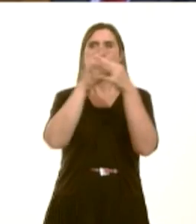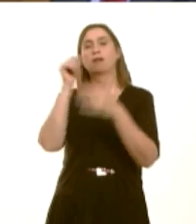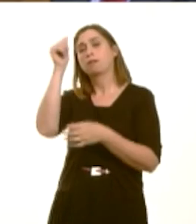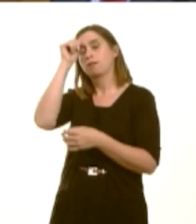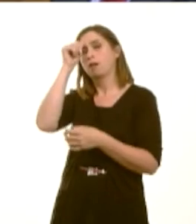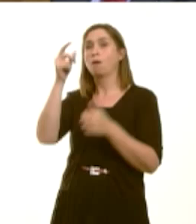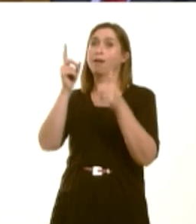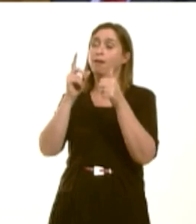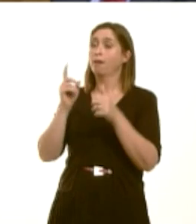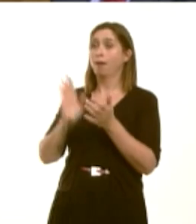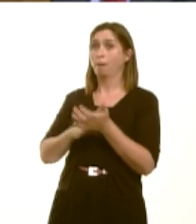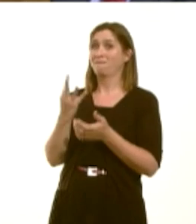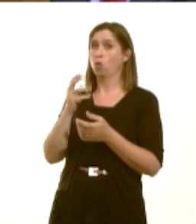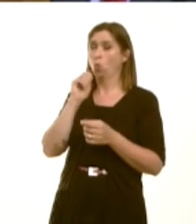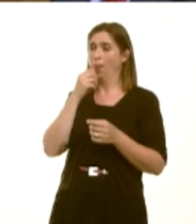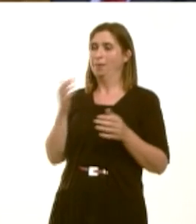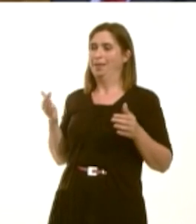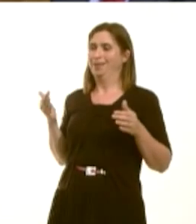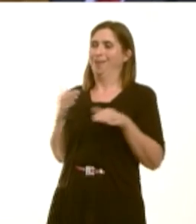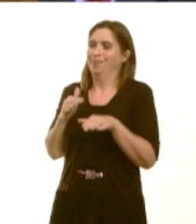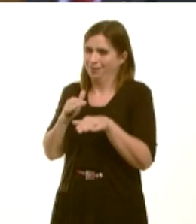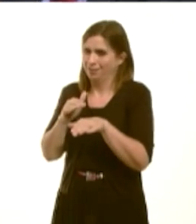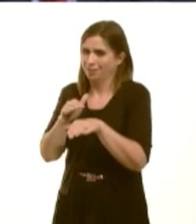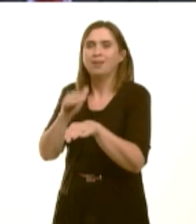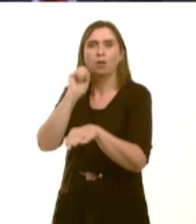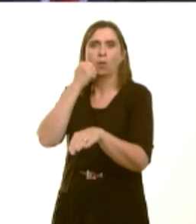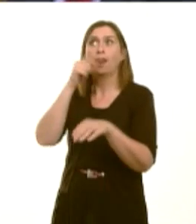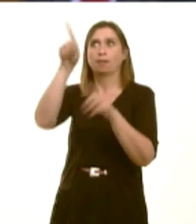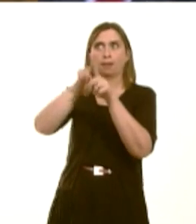A55 as well. We know, for example, that the Newtown bypass, which is moving ahead now,